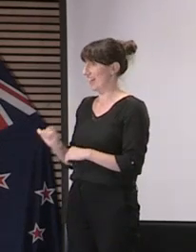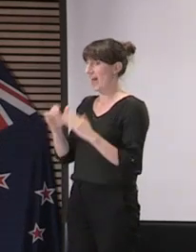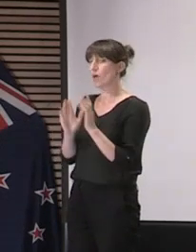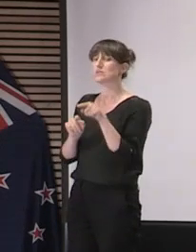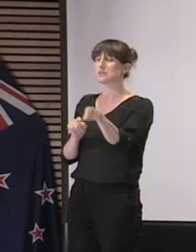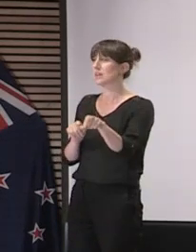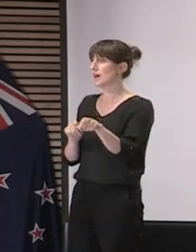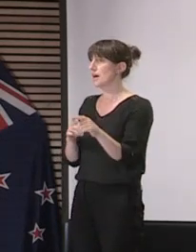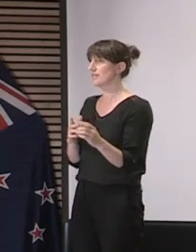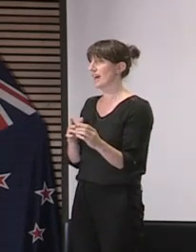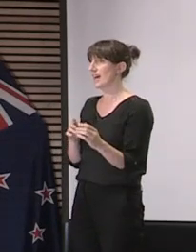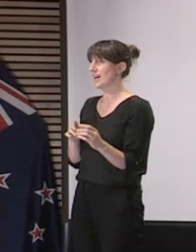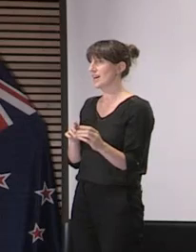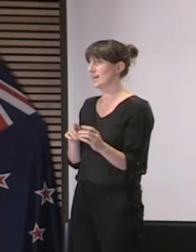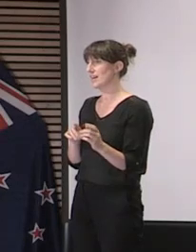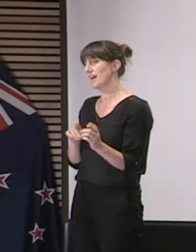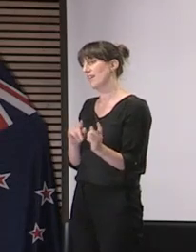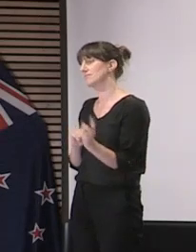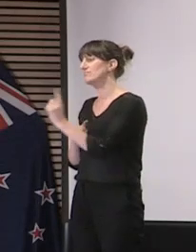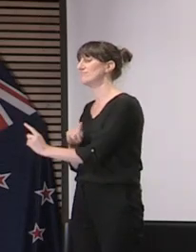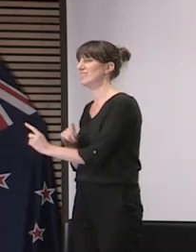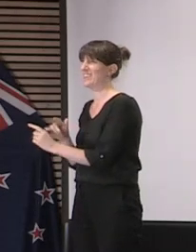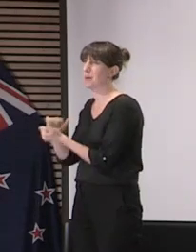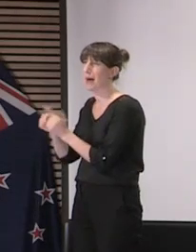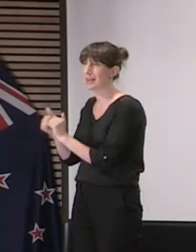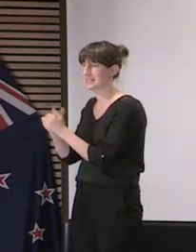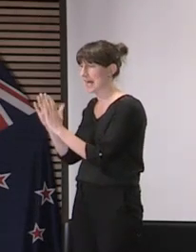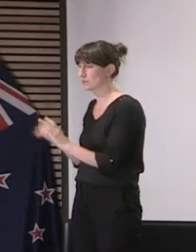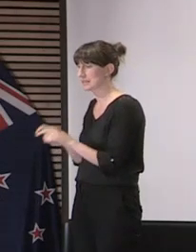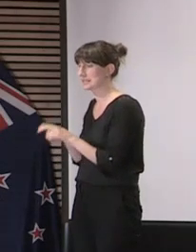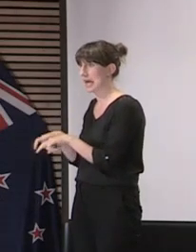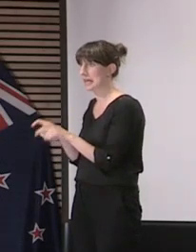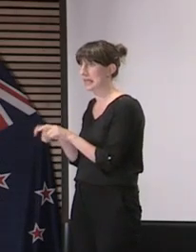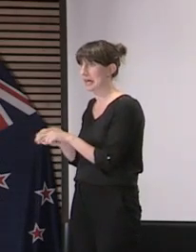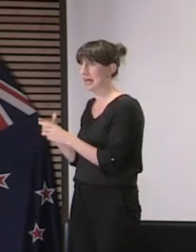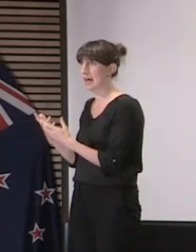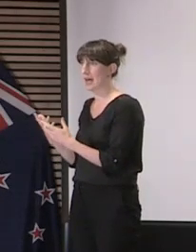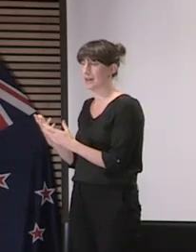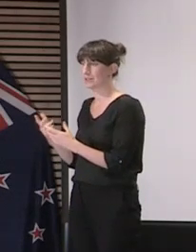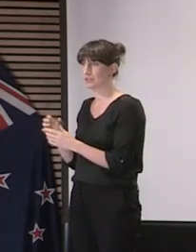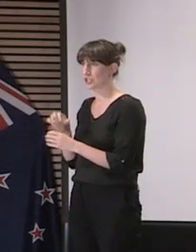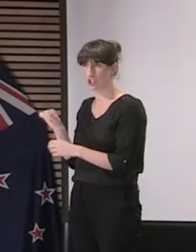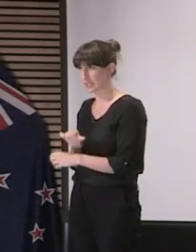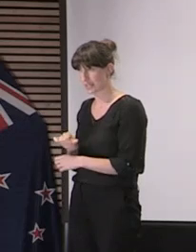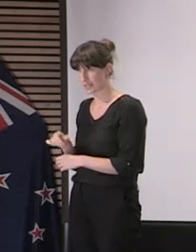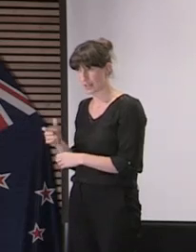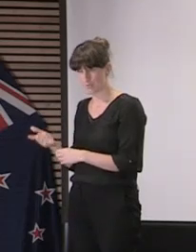I'm not aware of a specific case matching that, but I would need to dig into that